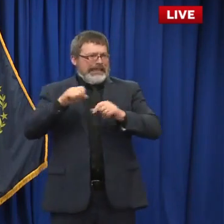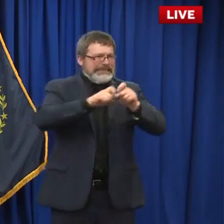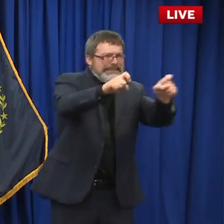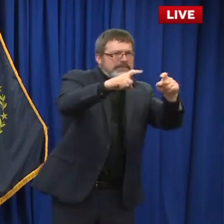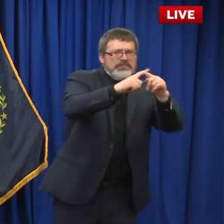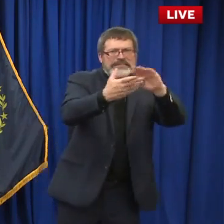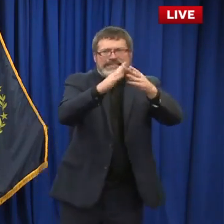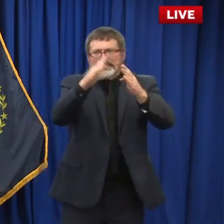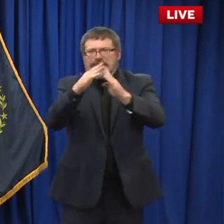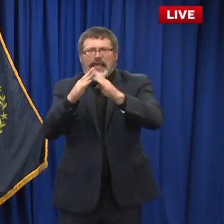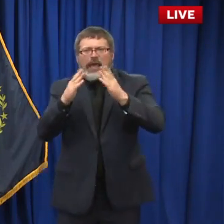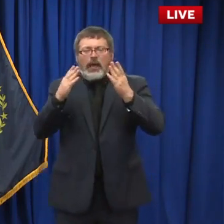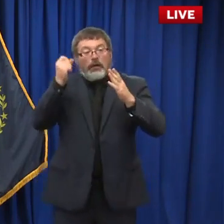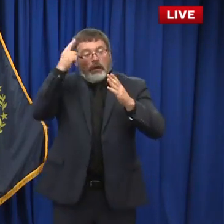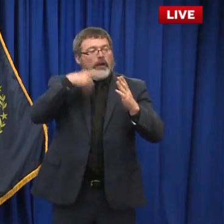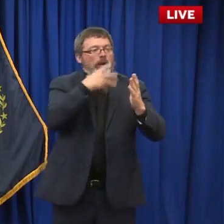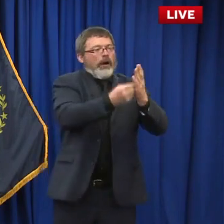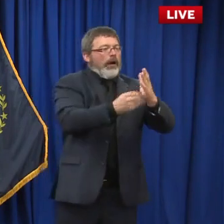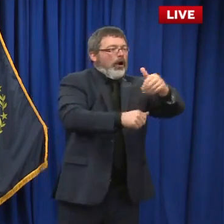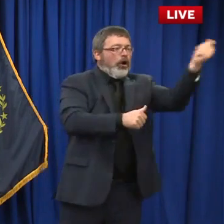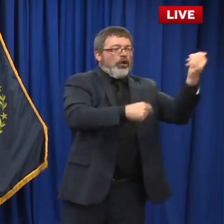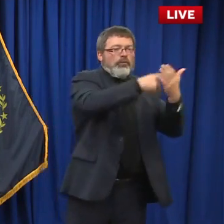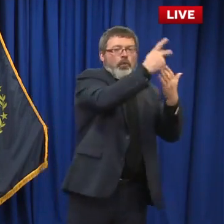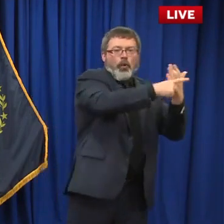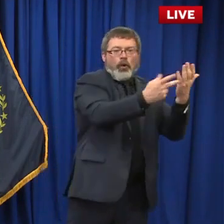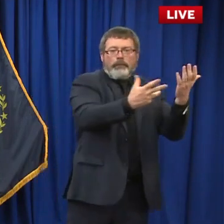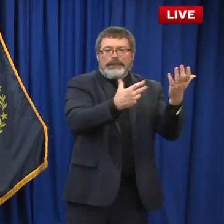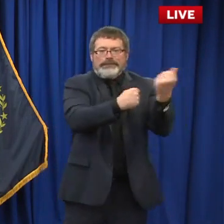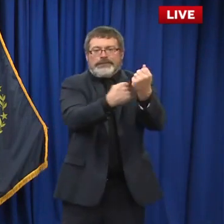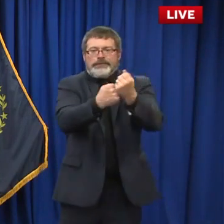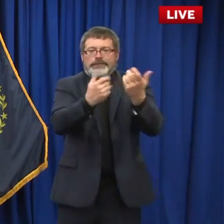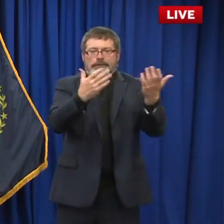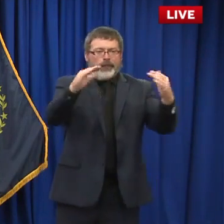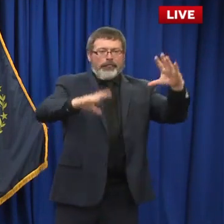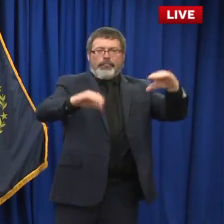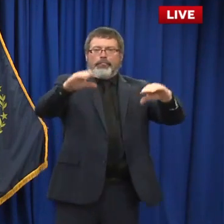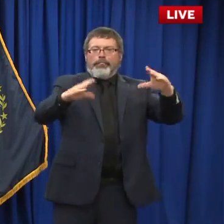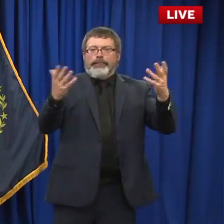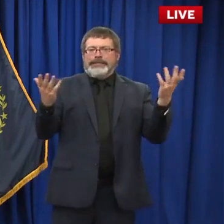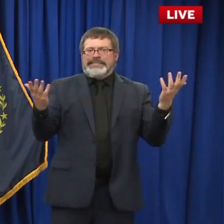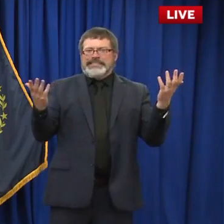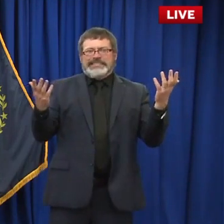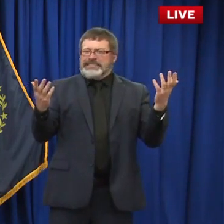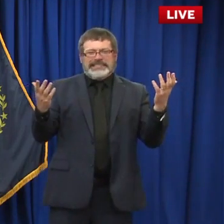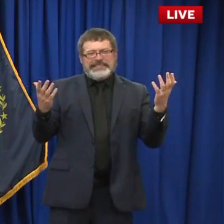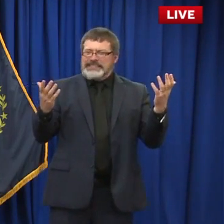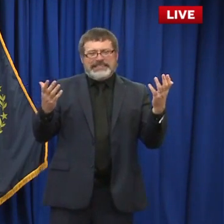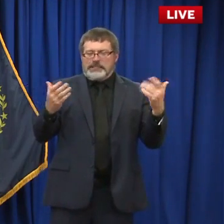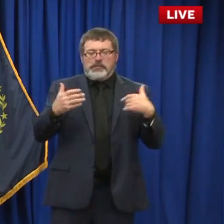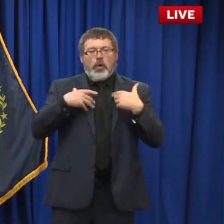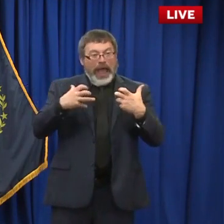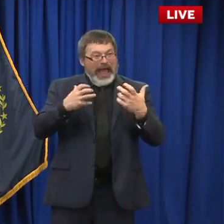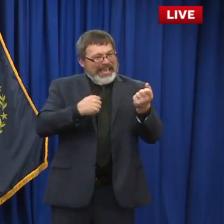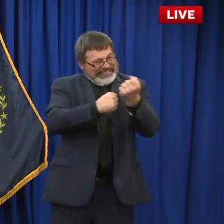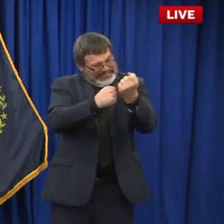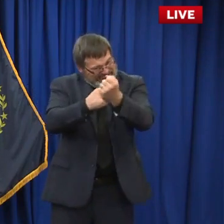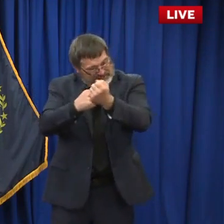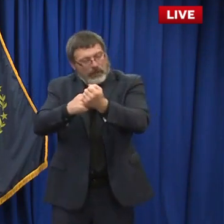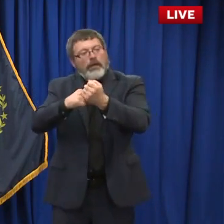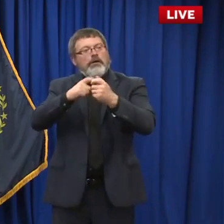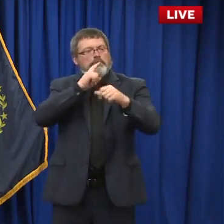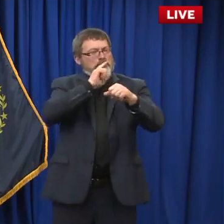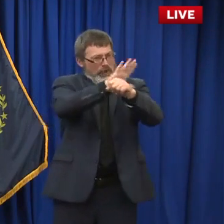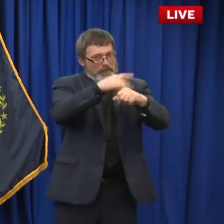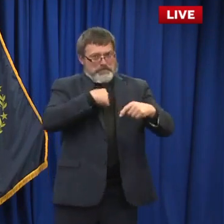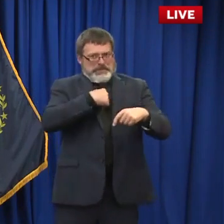THAT WOULD TAKE AWAY FROM SOMETHING ELSE THAT WE WOULD POTENTIALLY BE INVESTING IN, BUT WE HAVE MORE THAN ENOUGH MONEY IN TERMS OF WHAT WE'VE ALLOCATED FOR TO BE SURE, NOTHING WILL GO